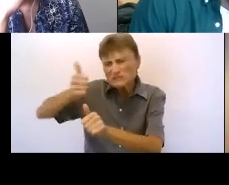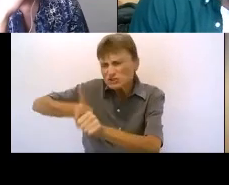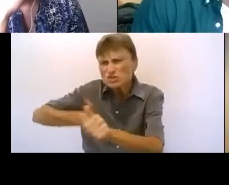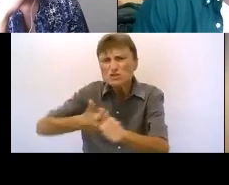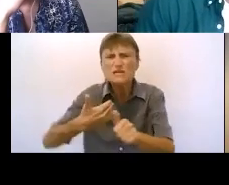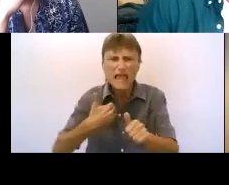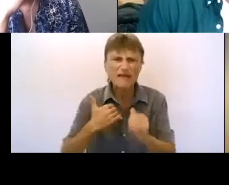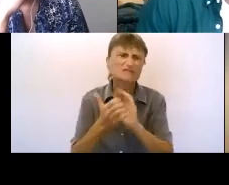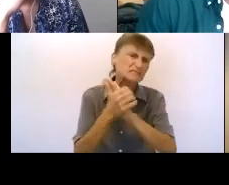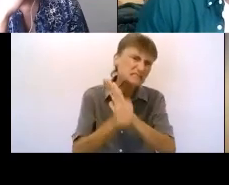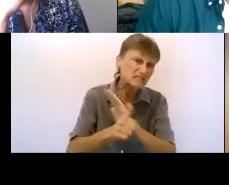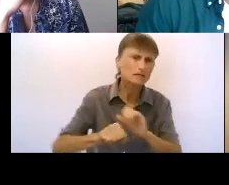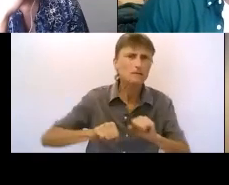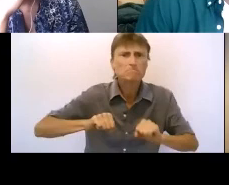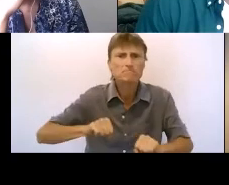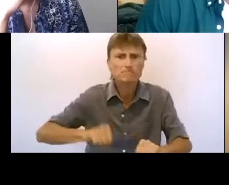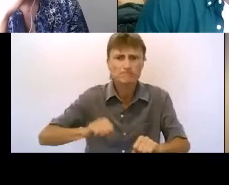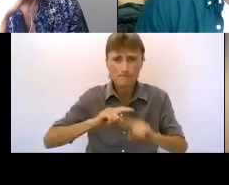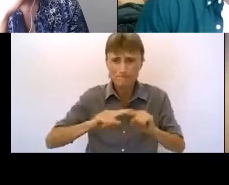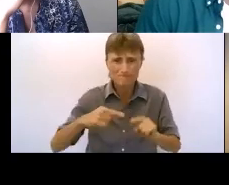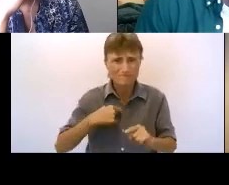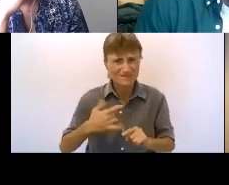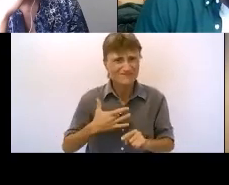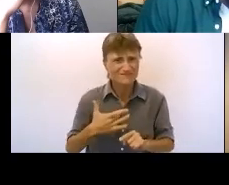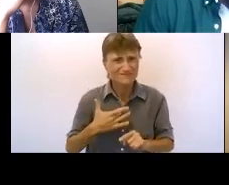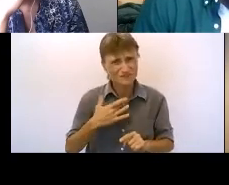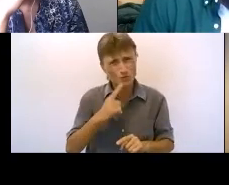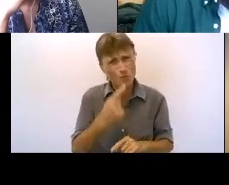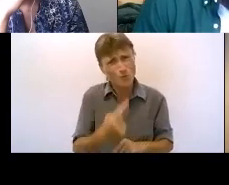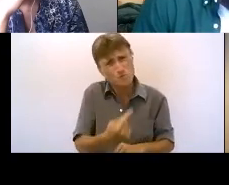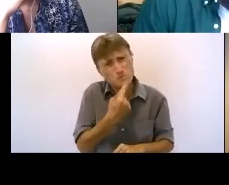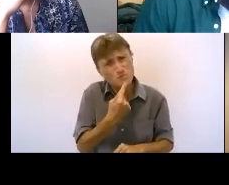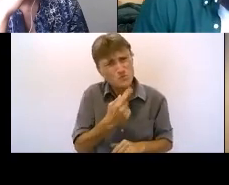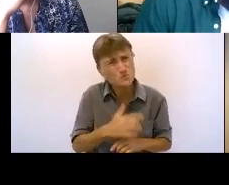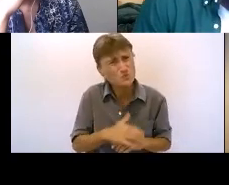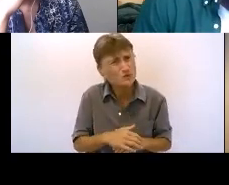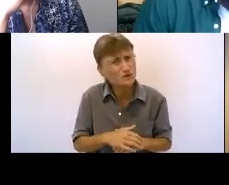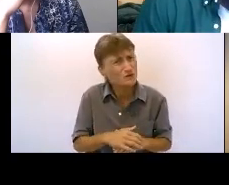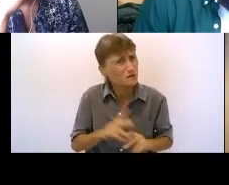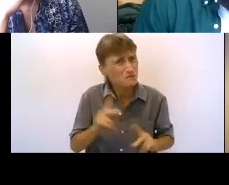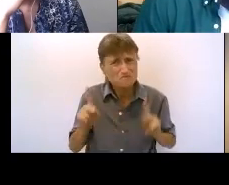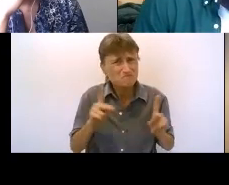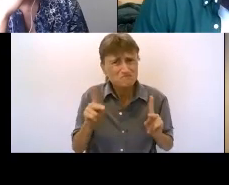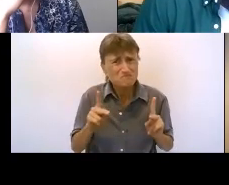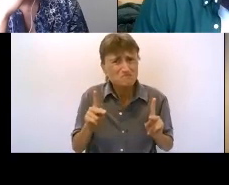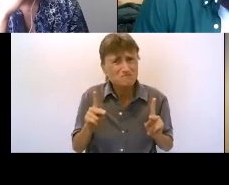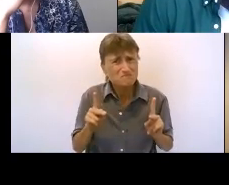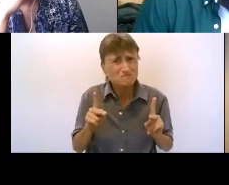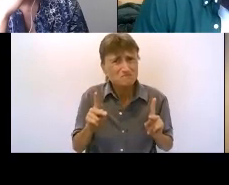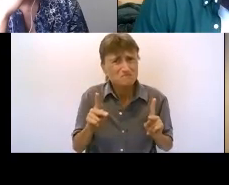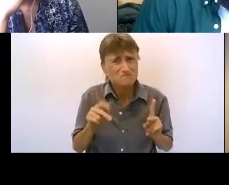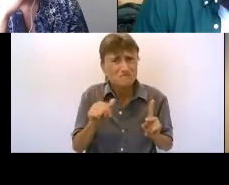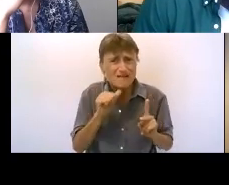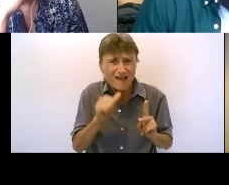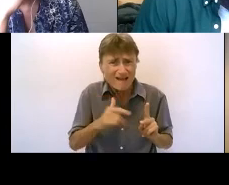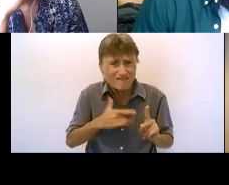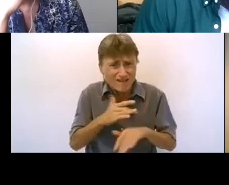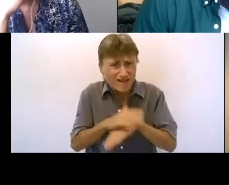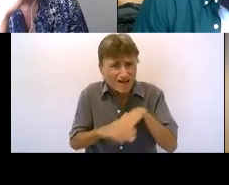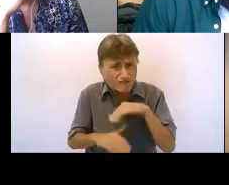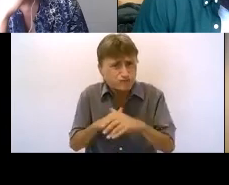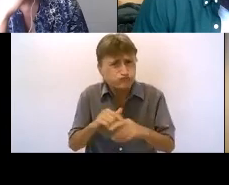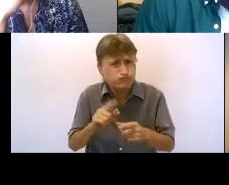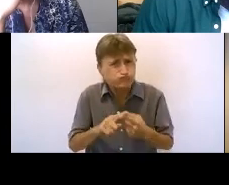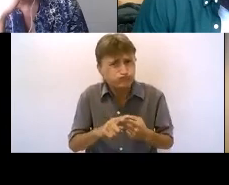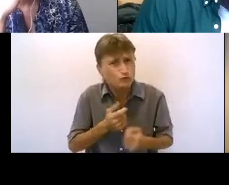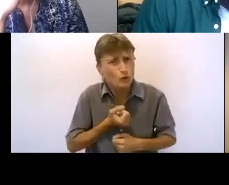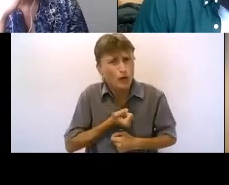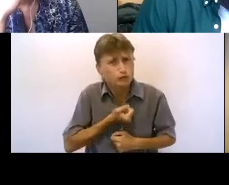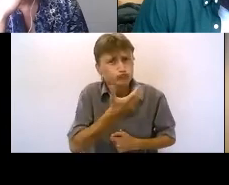disappointing to not see folks being able to make a public expression of their commitment.